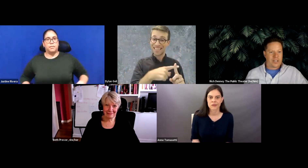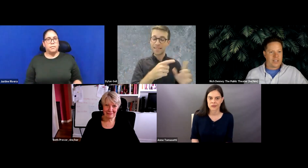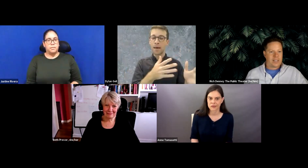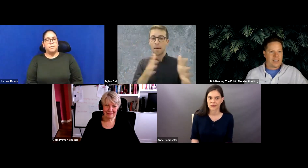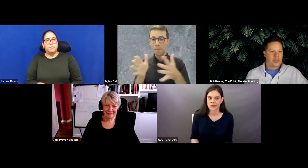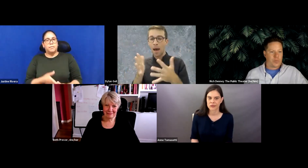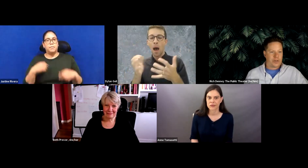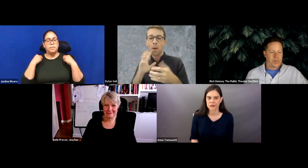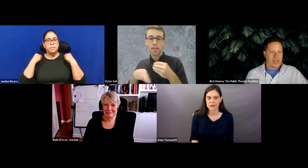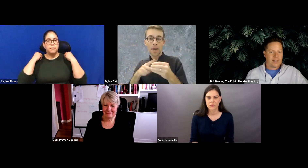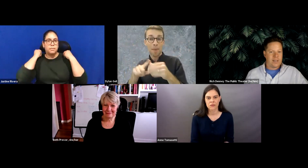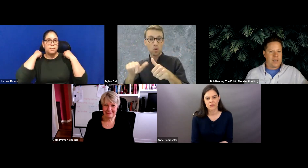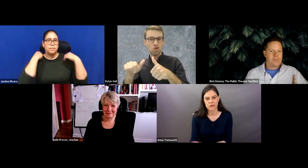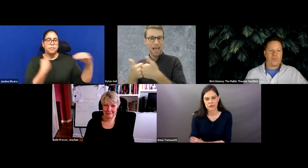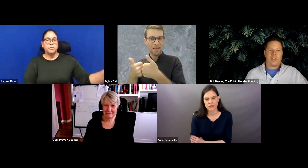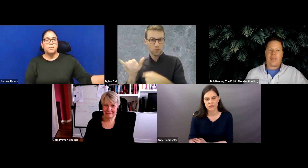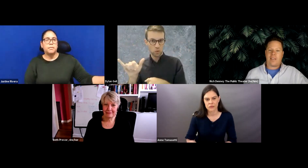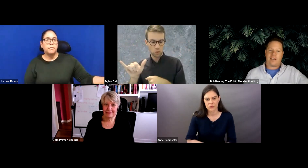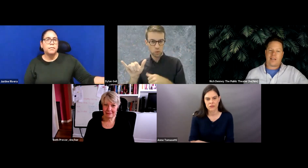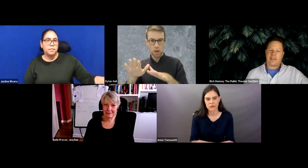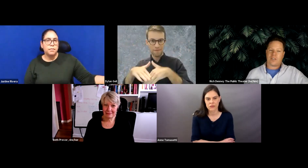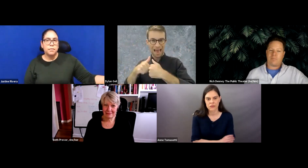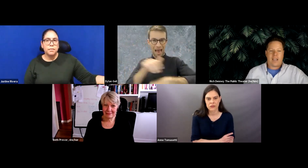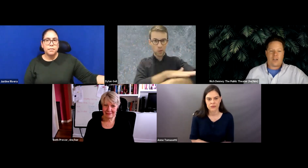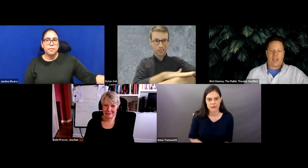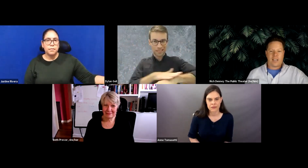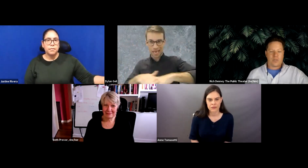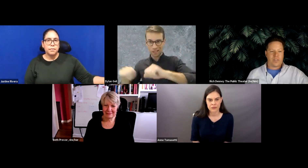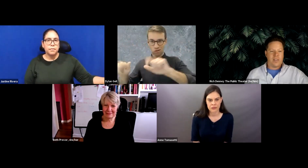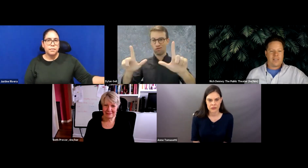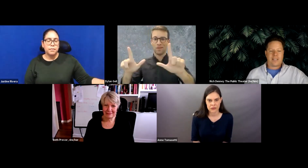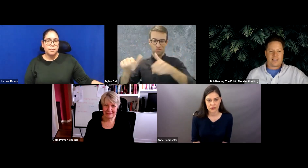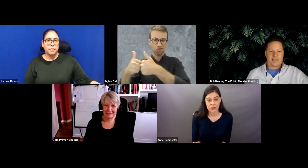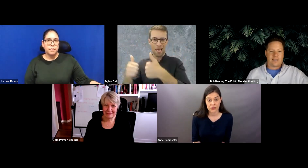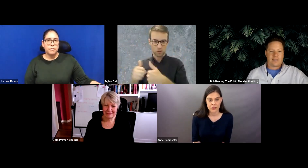artistic interpreter space, but we'll hit that in the next section. But Anne, go ahead, take us with the successes.